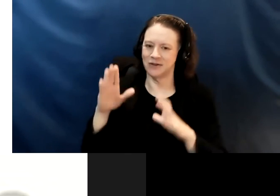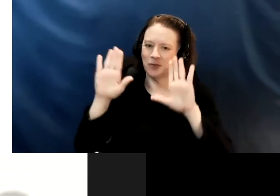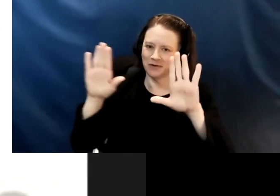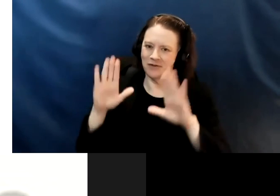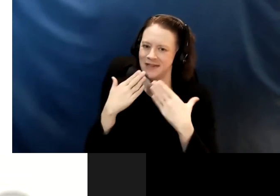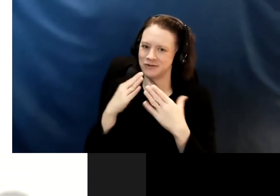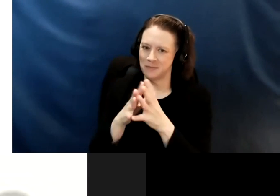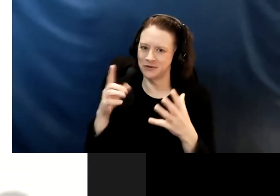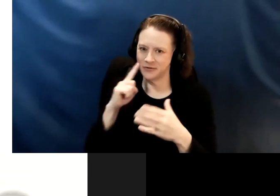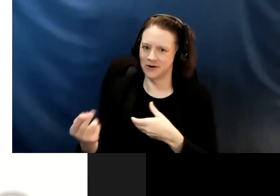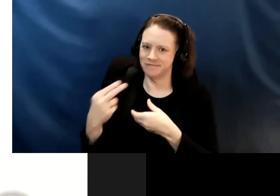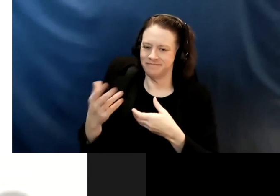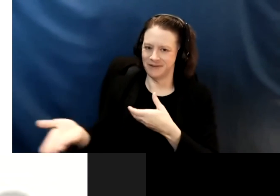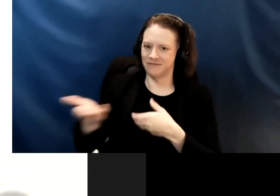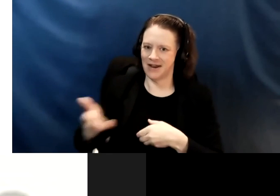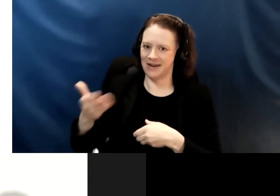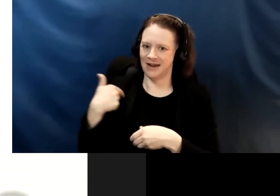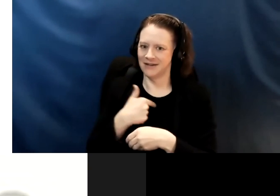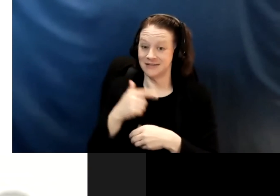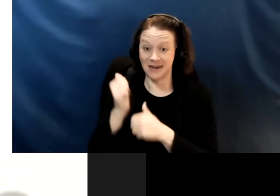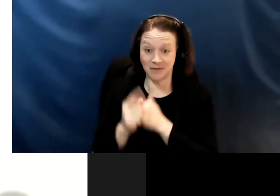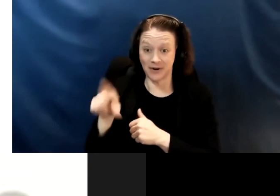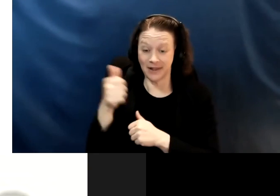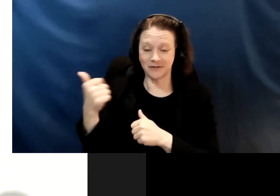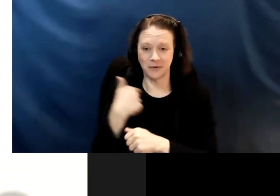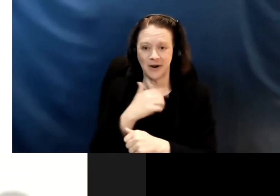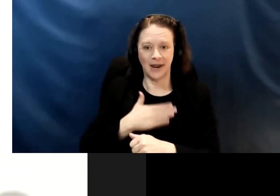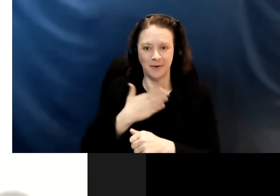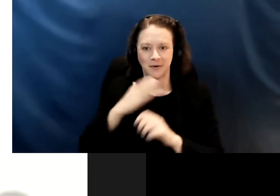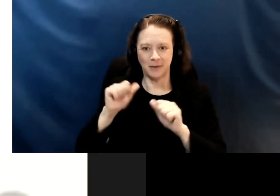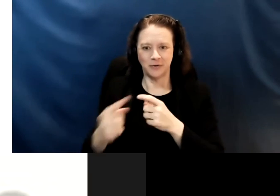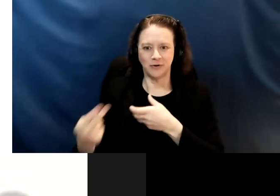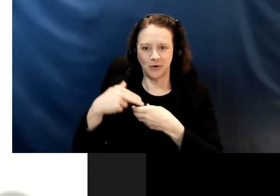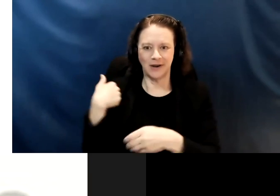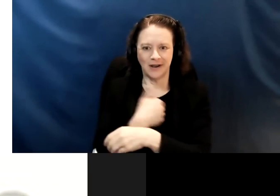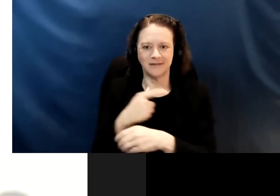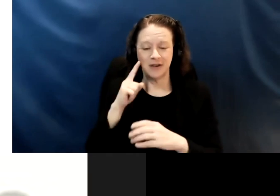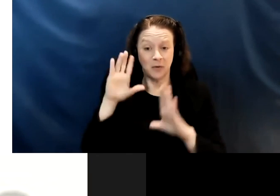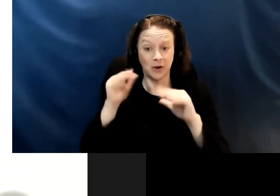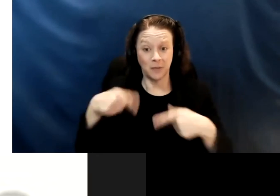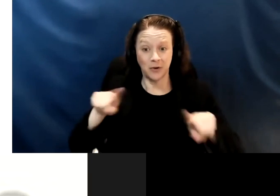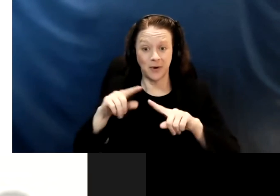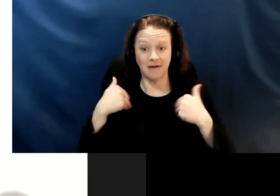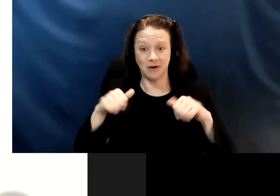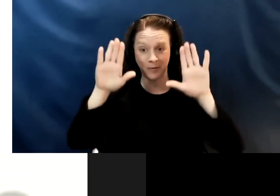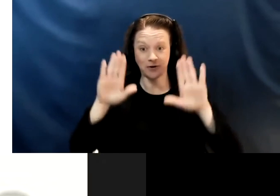and everyone else, we're glad that you guys were able to join us and we hope that you all have a wonderful Friday. [Susan] Thank you.